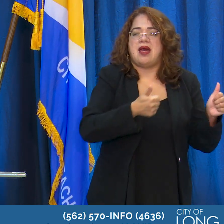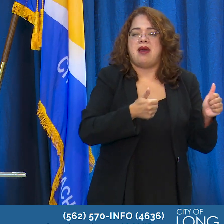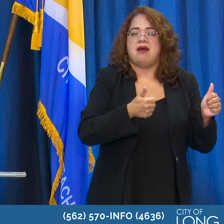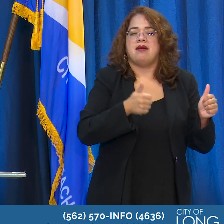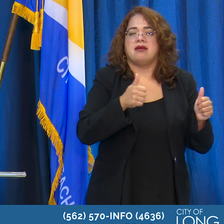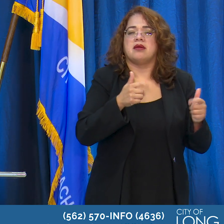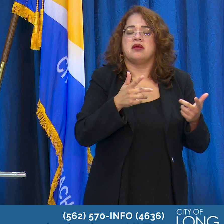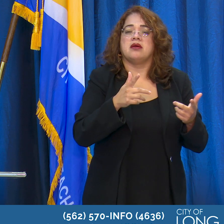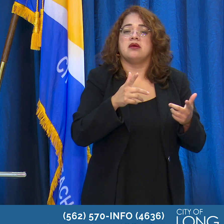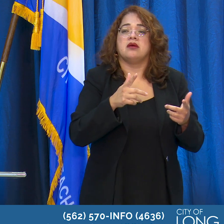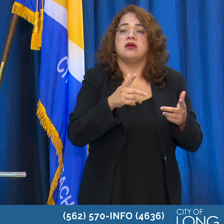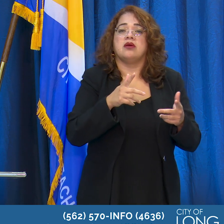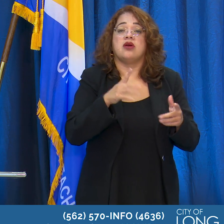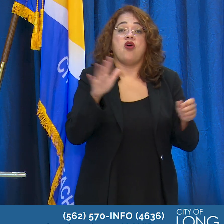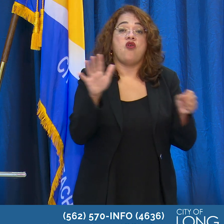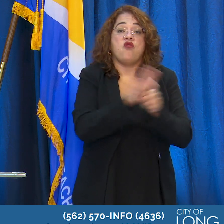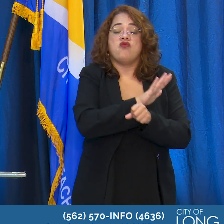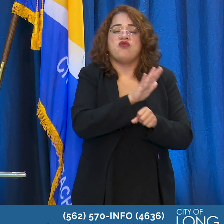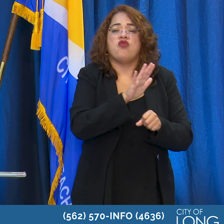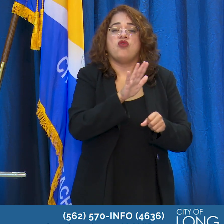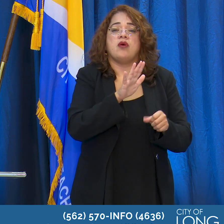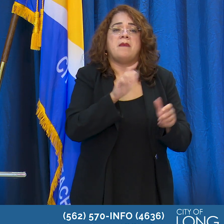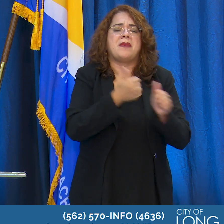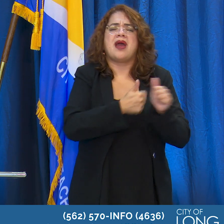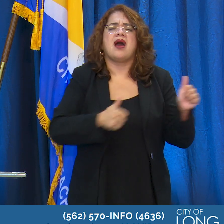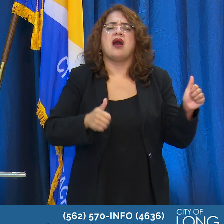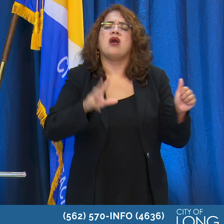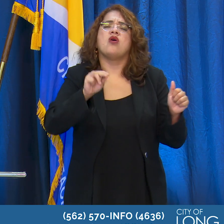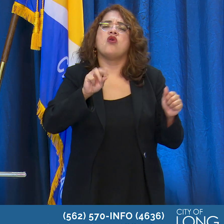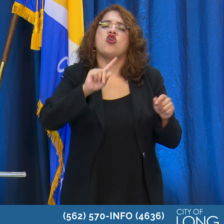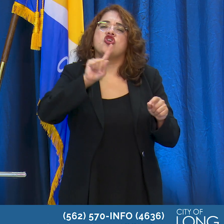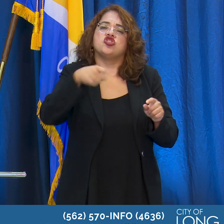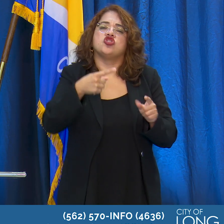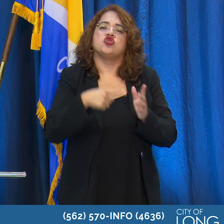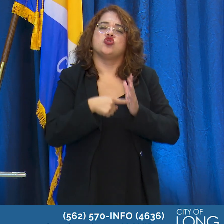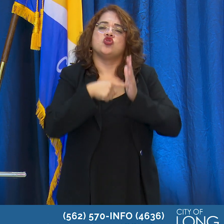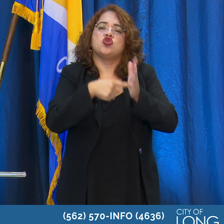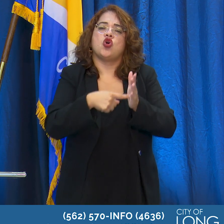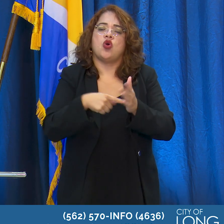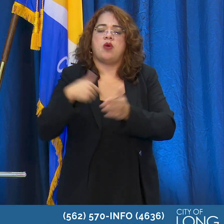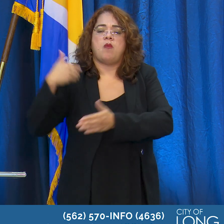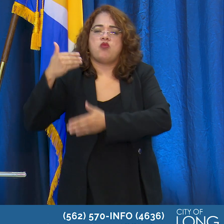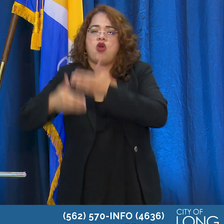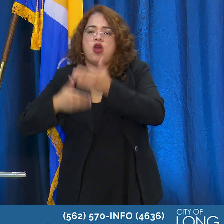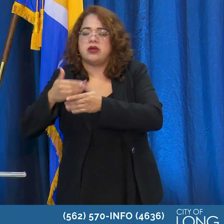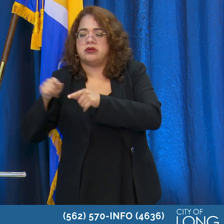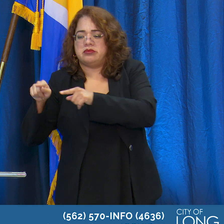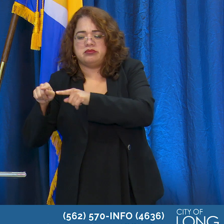Go ahead Phillip.